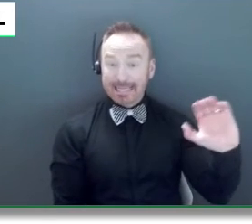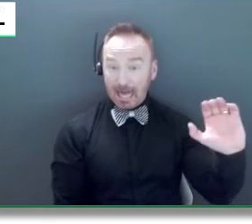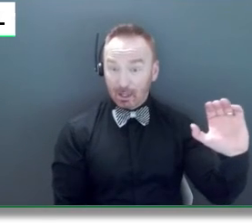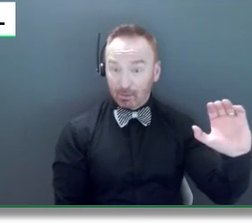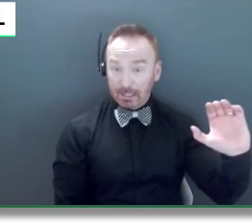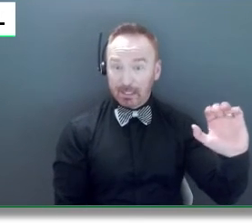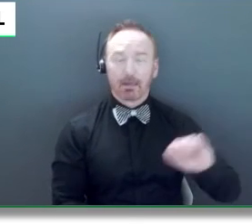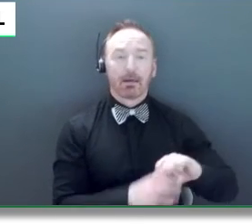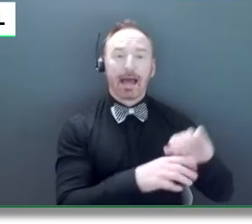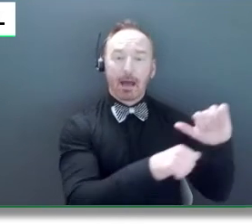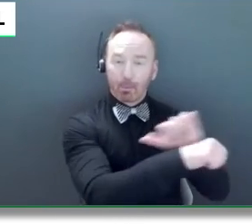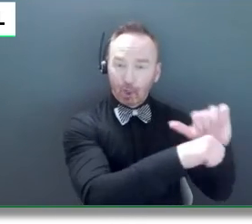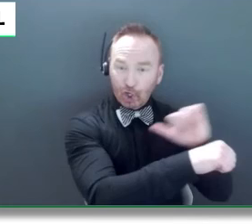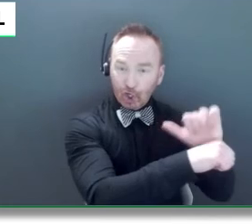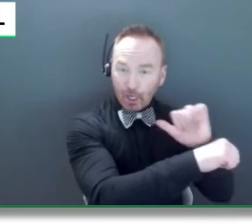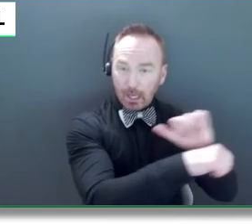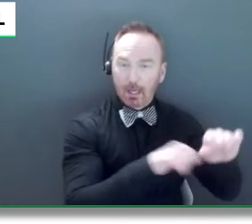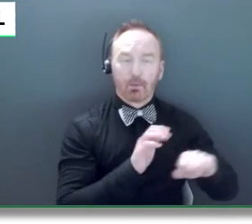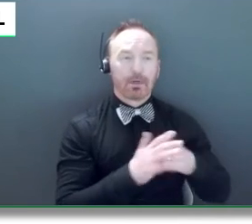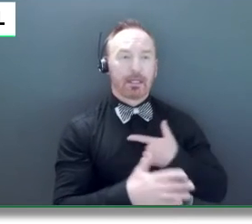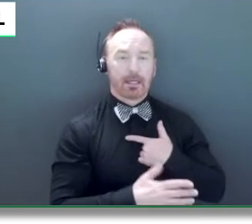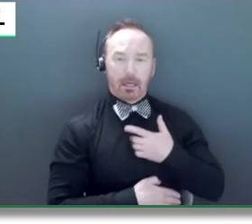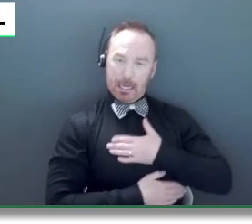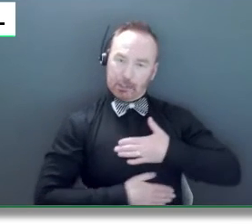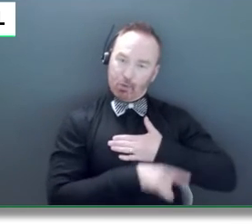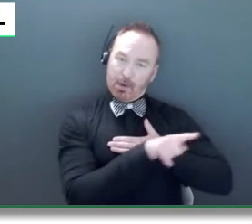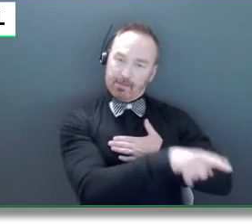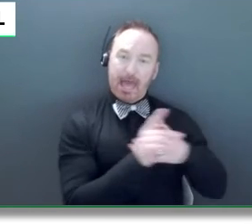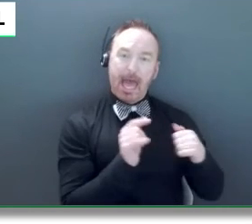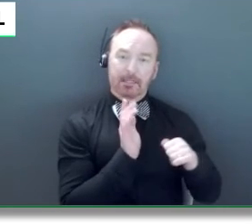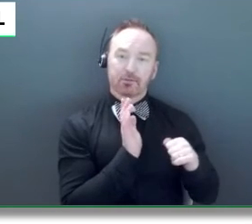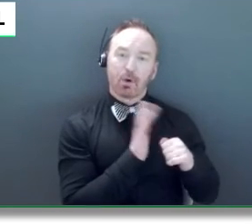information. Challenges as well. I'm being on my own